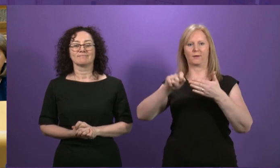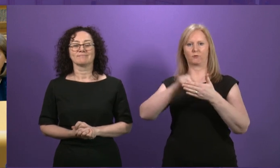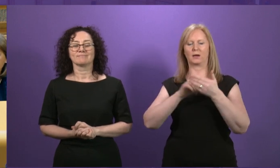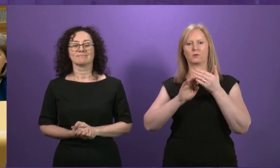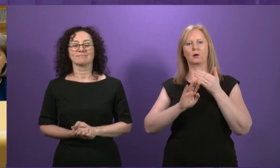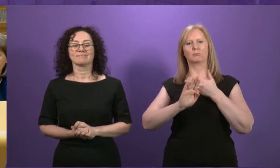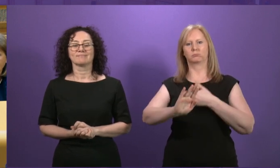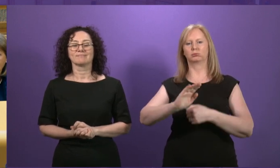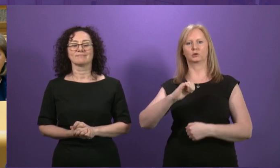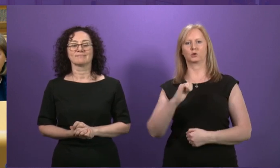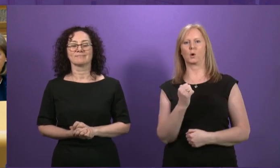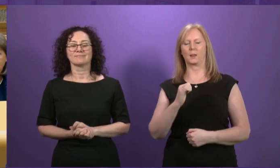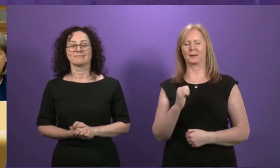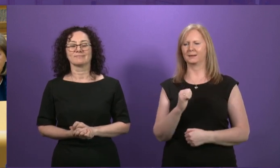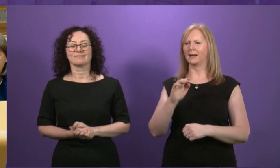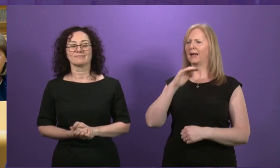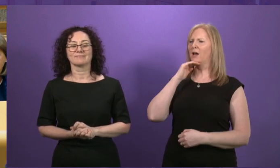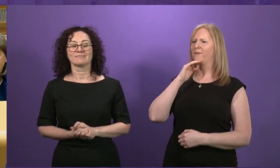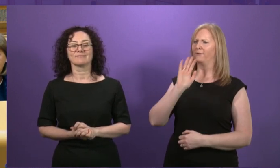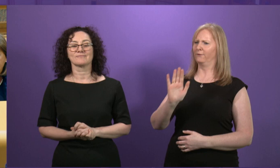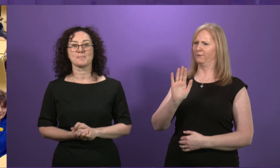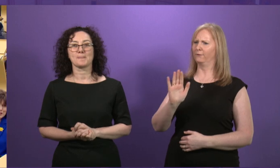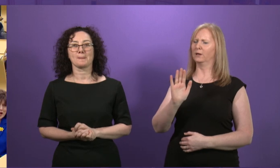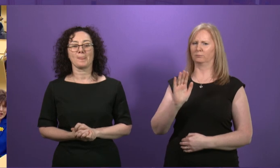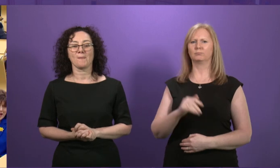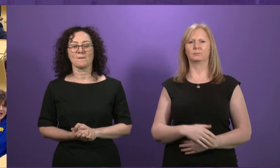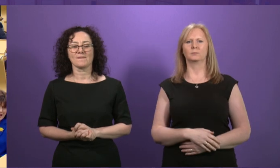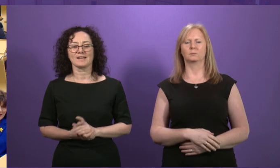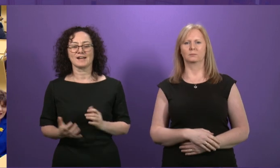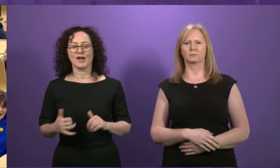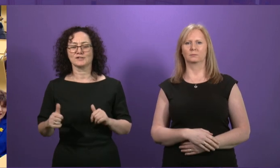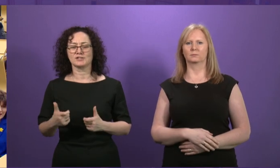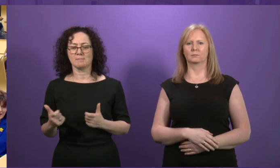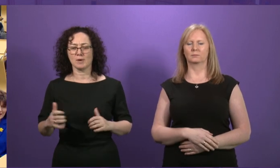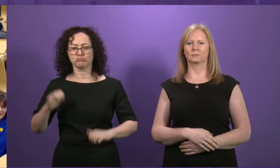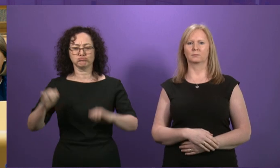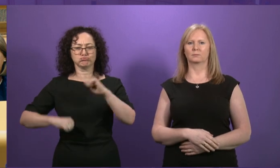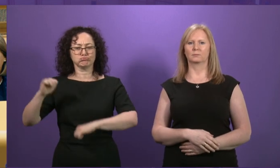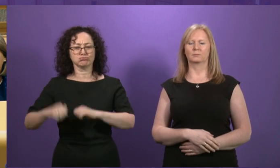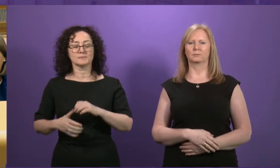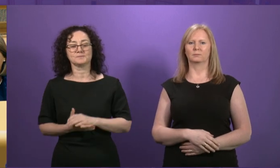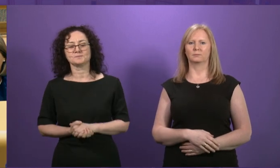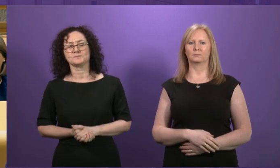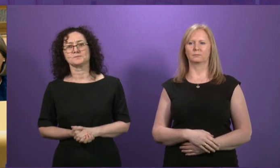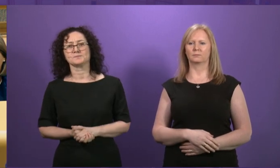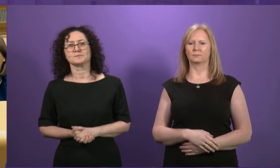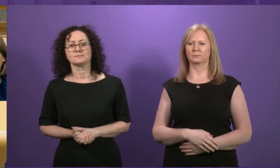The Presiding Officer: Order. Jackson Carlaw: The First Minister should rule it out and let Scotland move on.